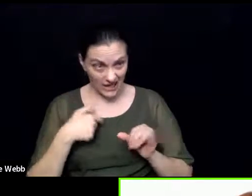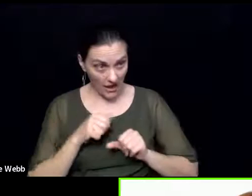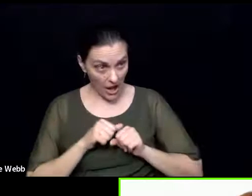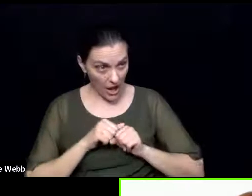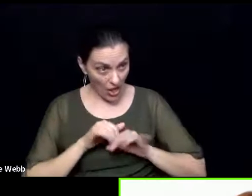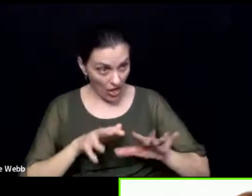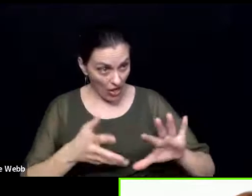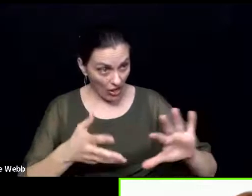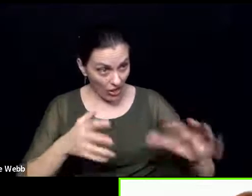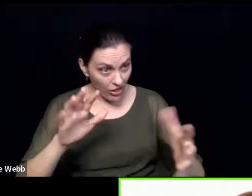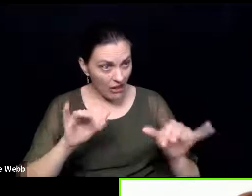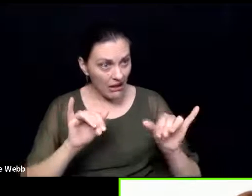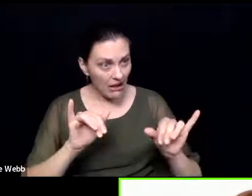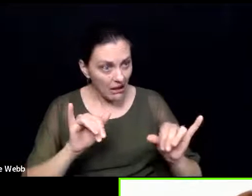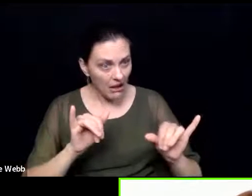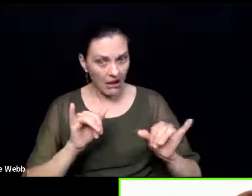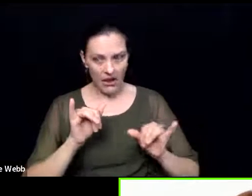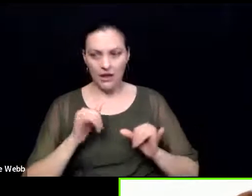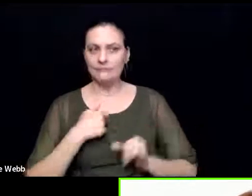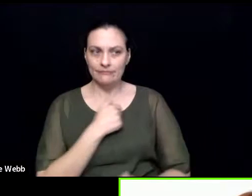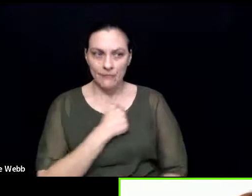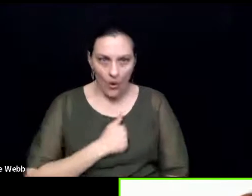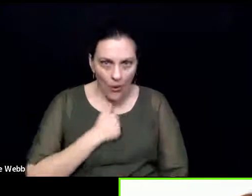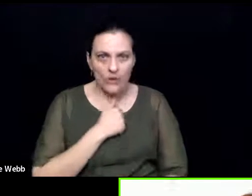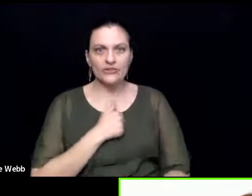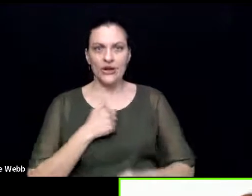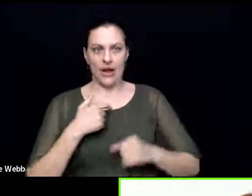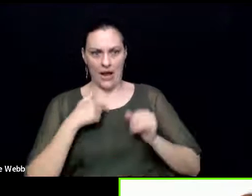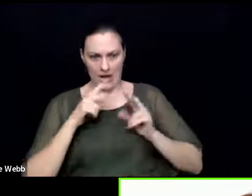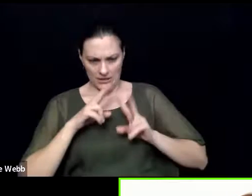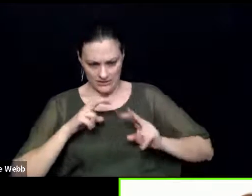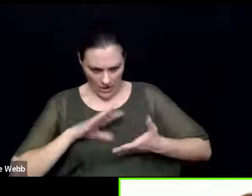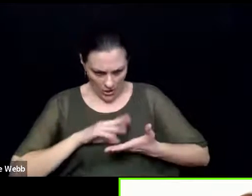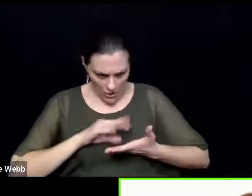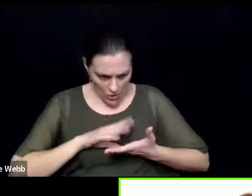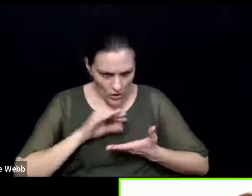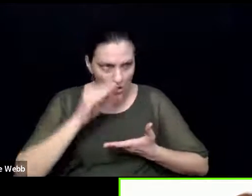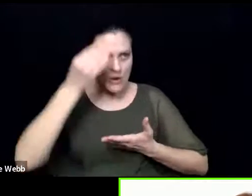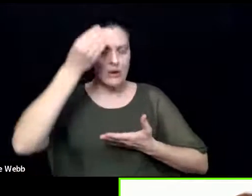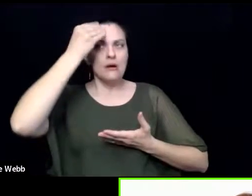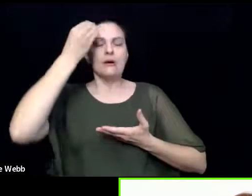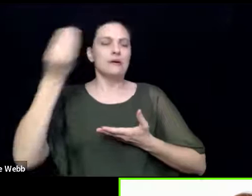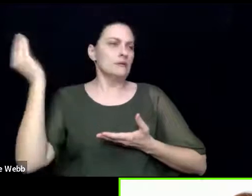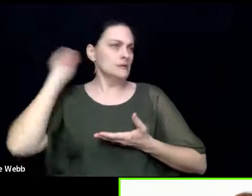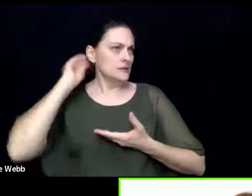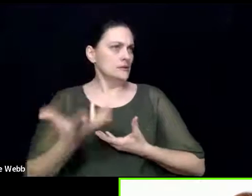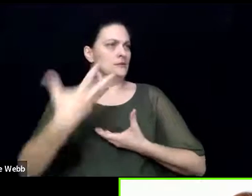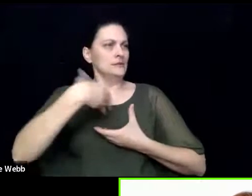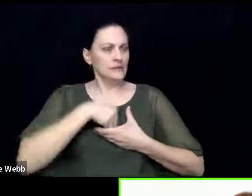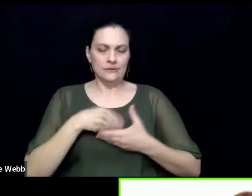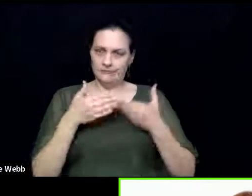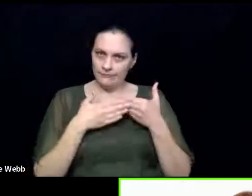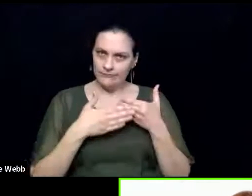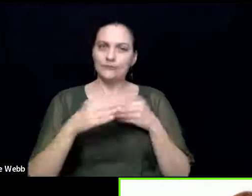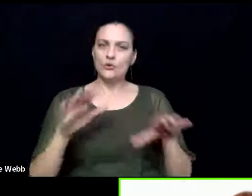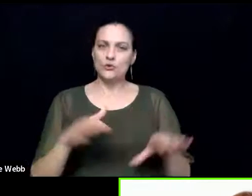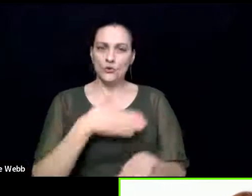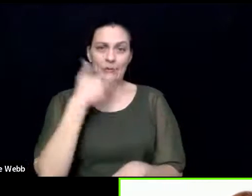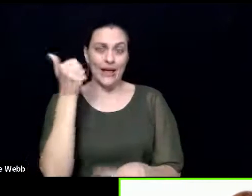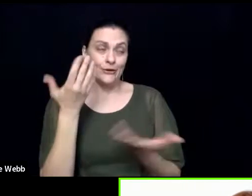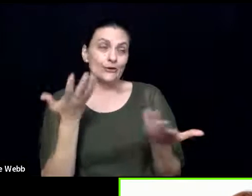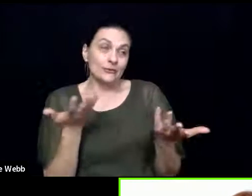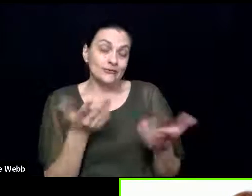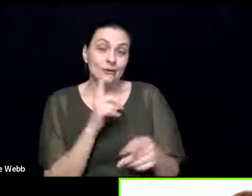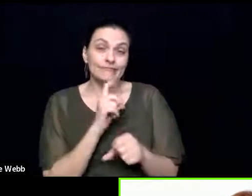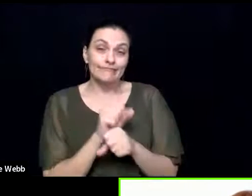Yeah, that's how -- I agree completely. Verlance asks a question. If your org is data driven in